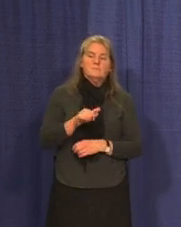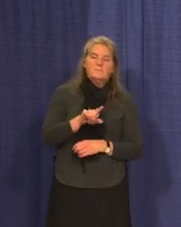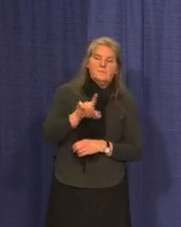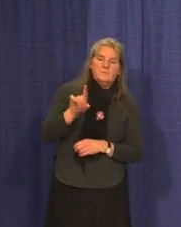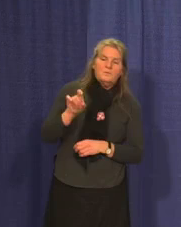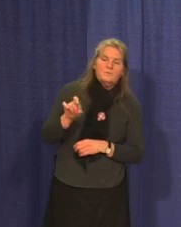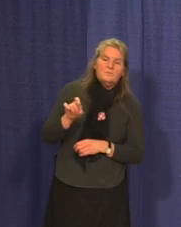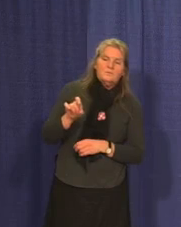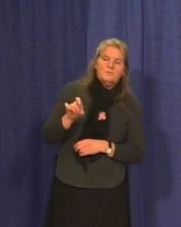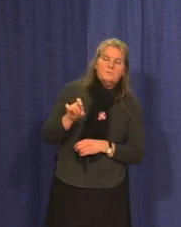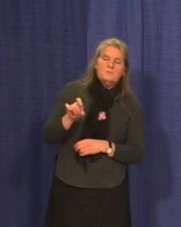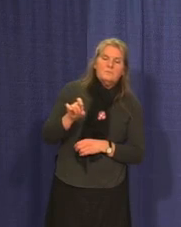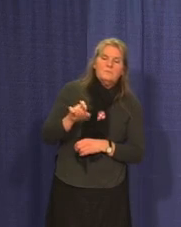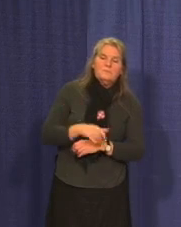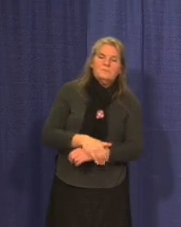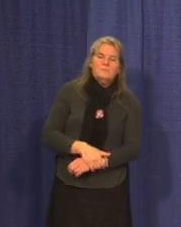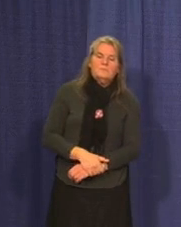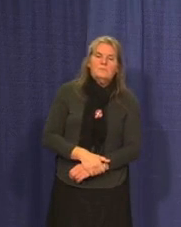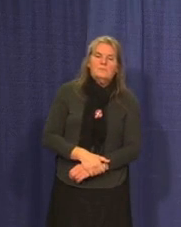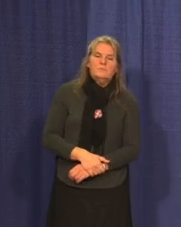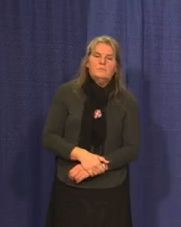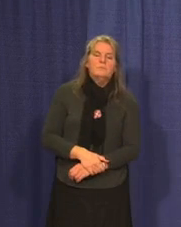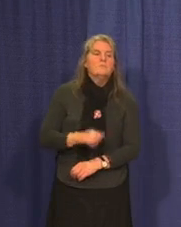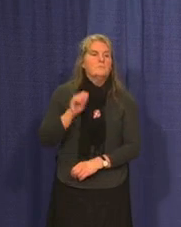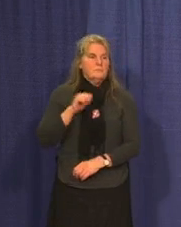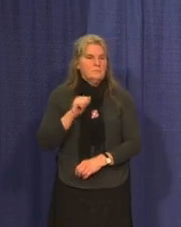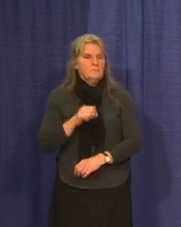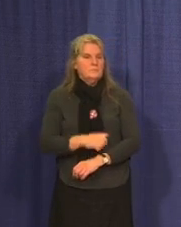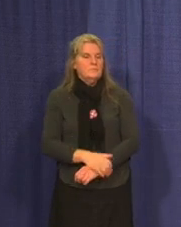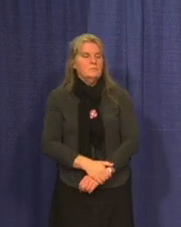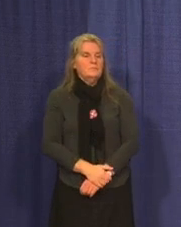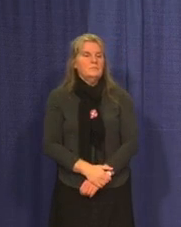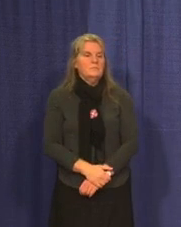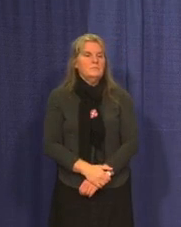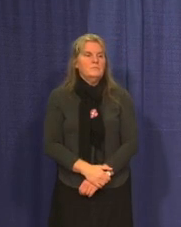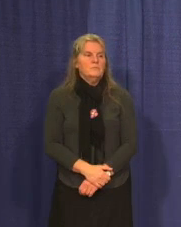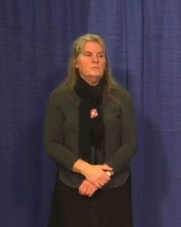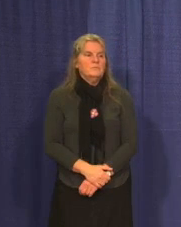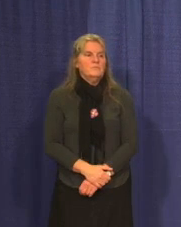Pat: [ Speaking French ] Reporter: